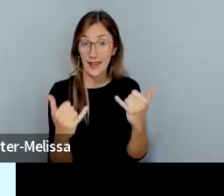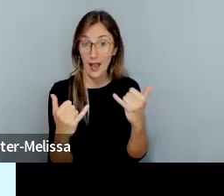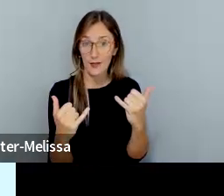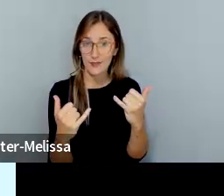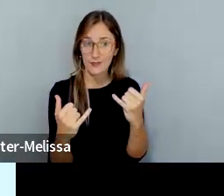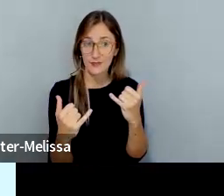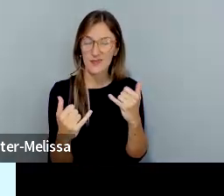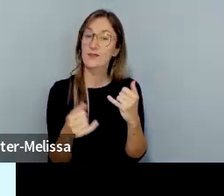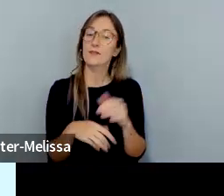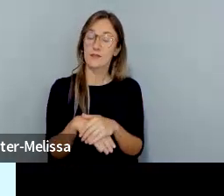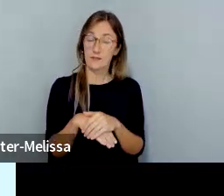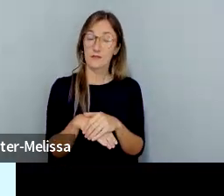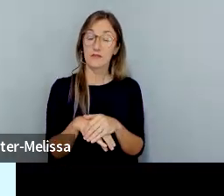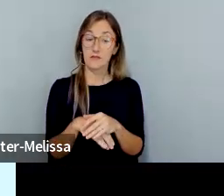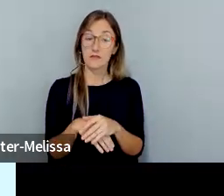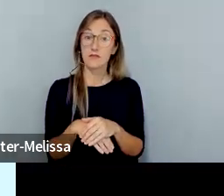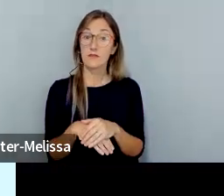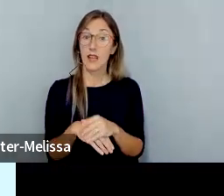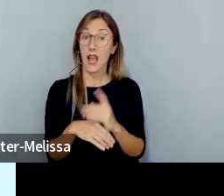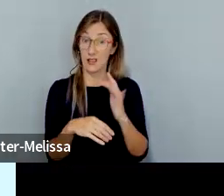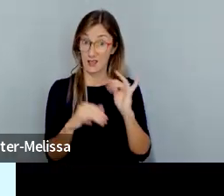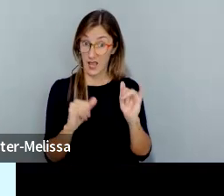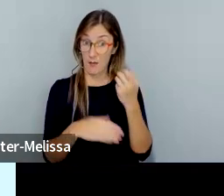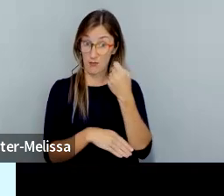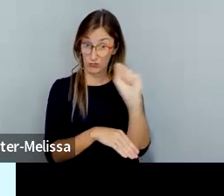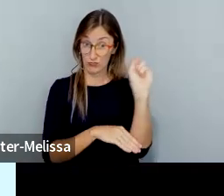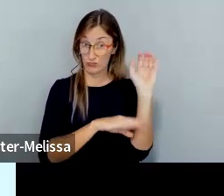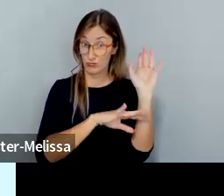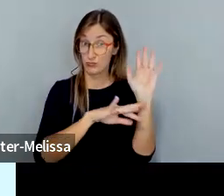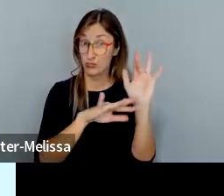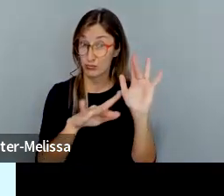helped in that protest. It was called the deaf